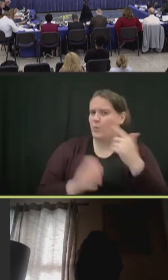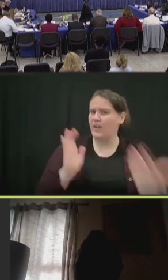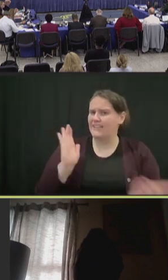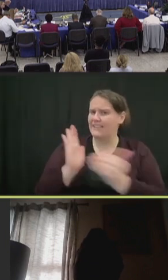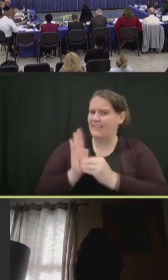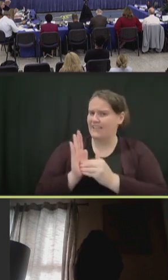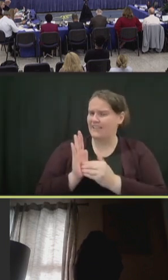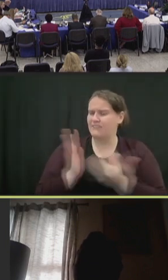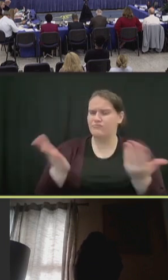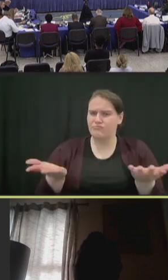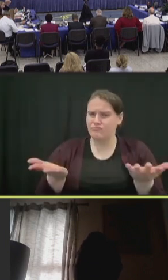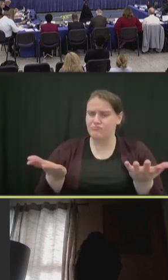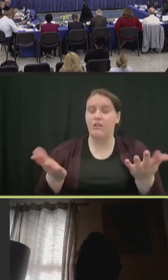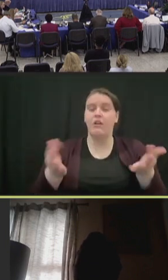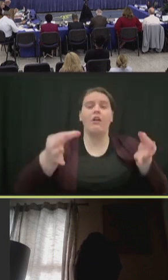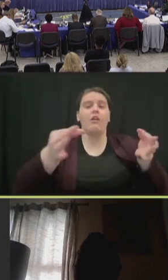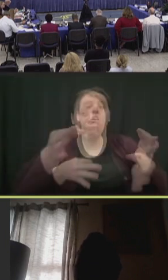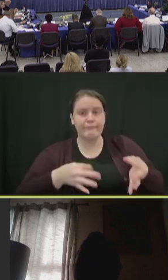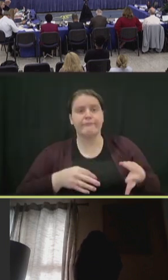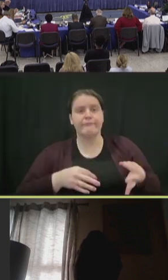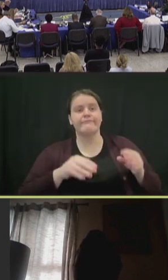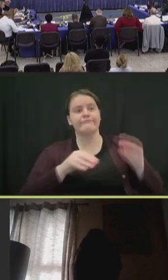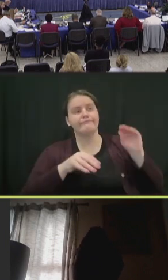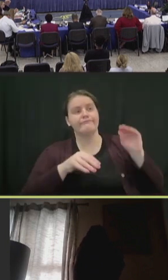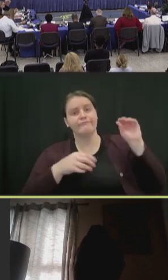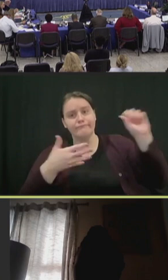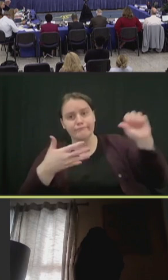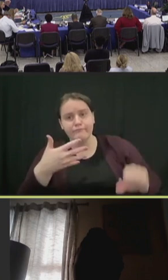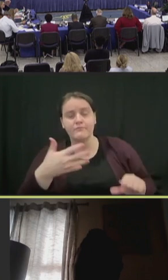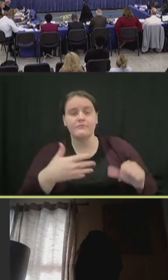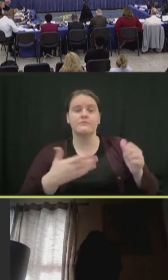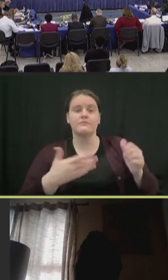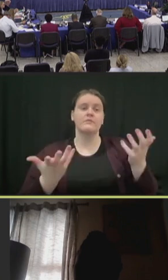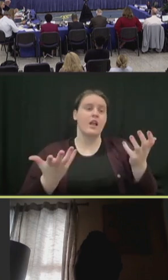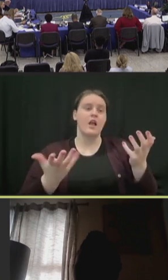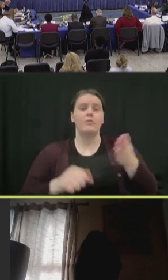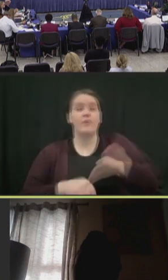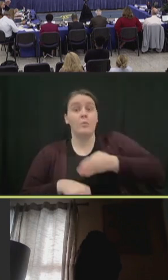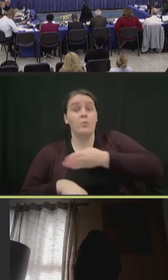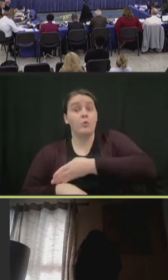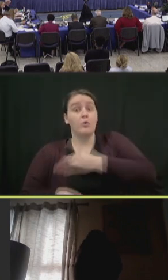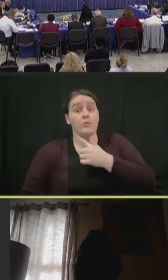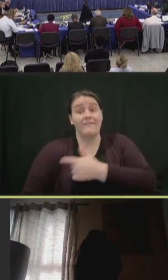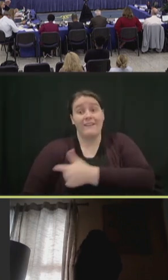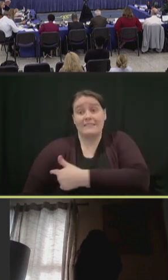we have to educate them as to how this has improved. So, some of the posters,